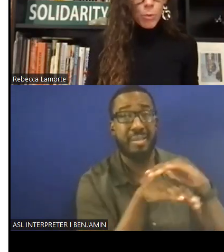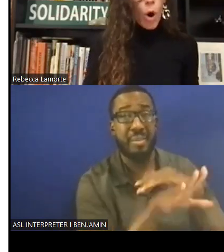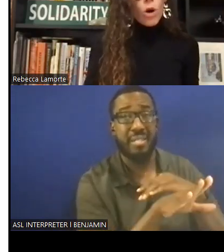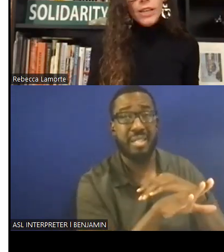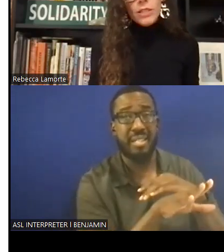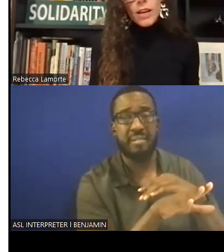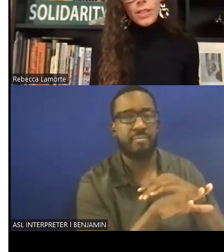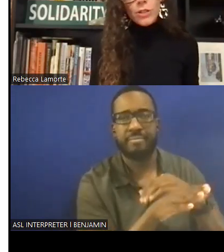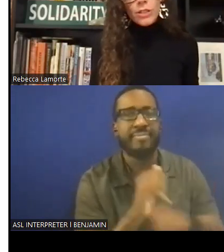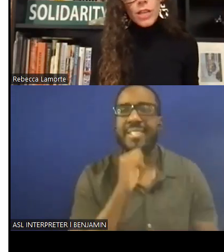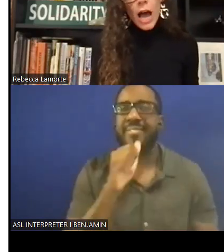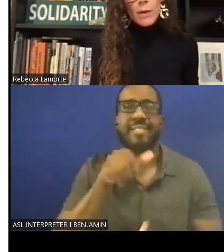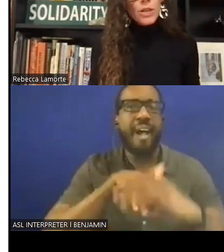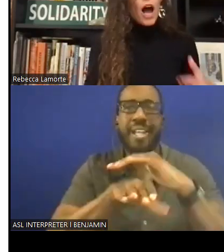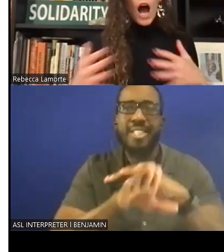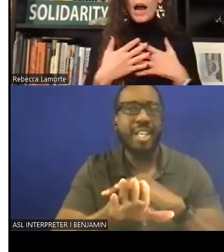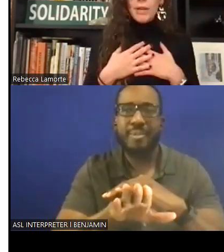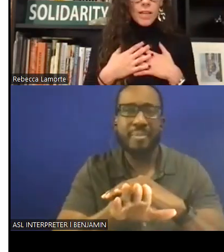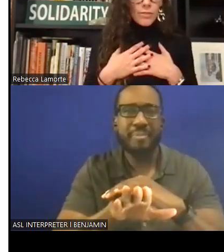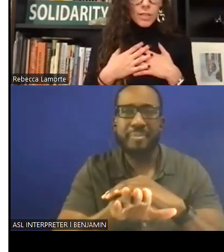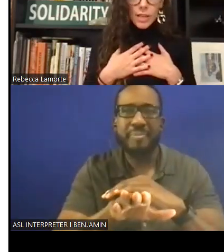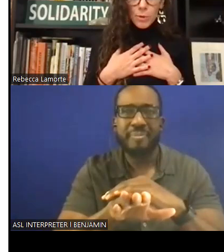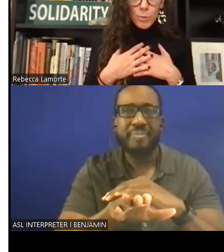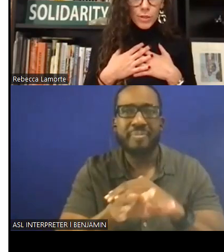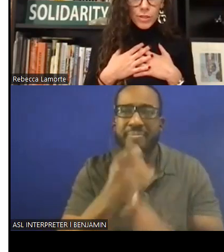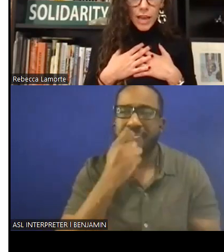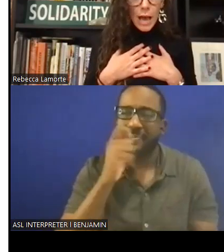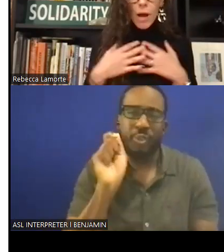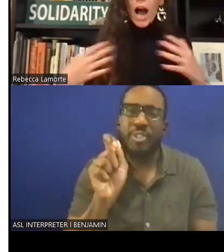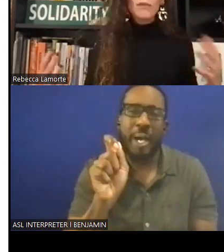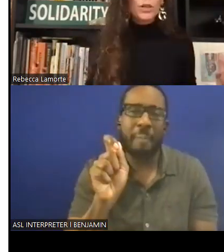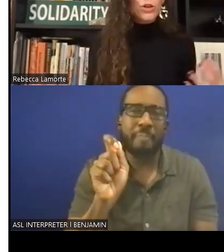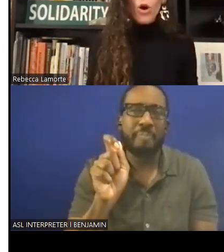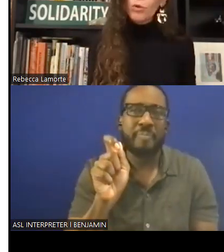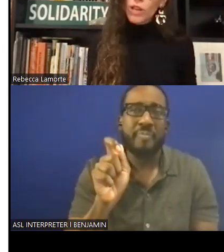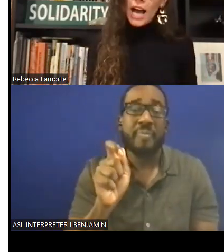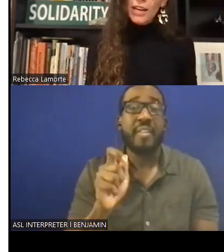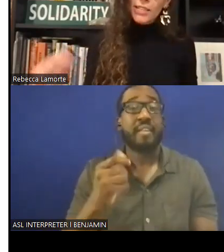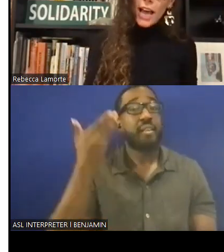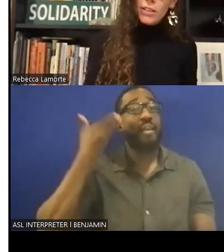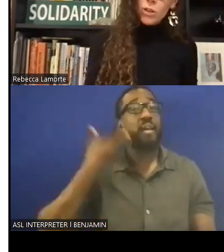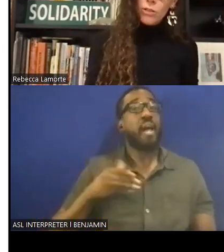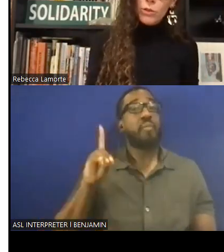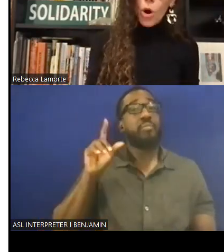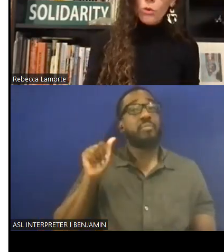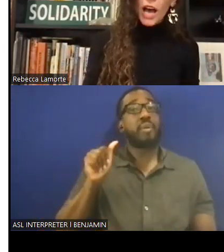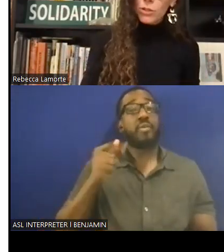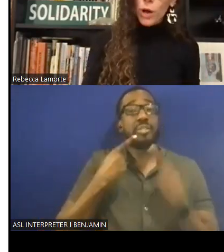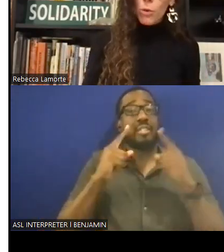And we're all guilty of it at certain times. I myself, as a disabled person am. I am here to own that. And I ask all of you to own that as well,